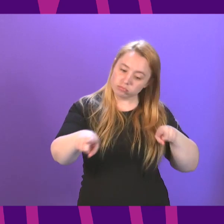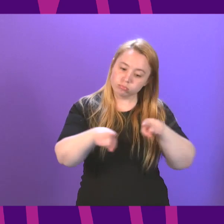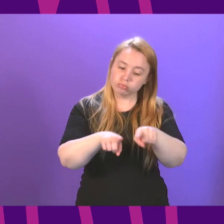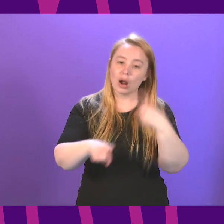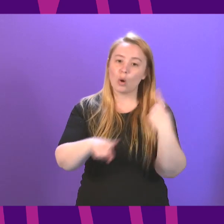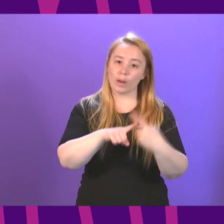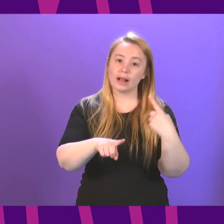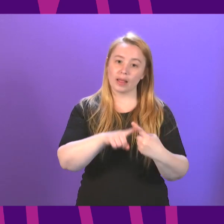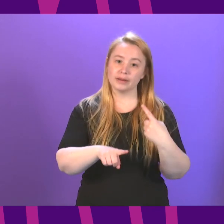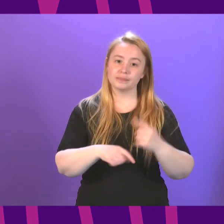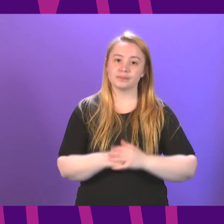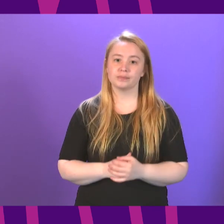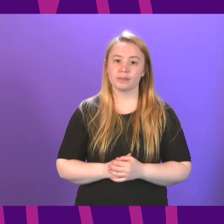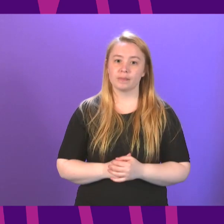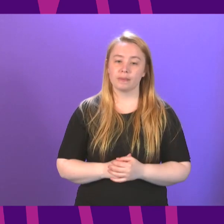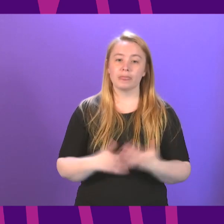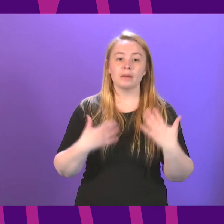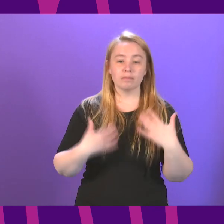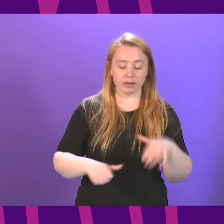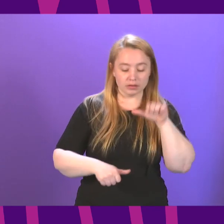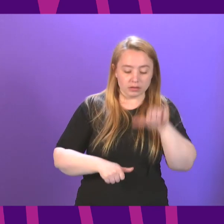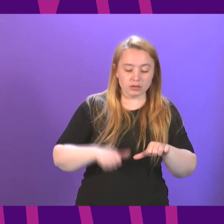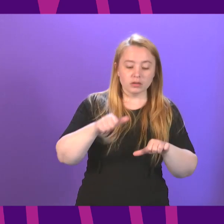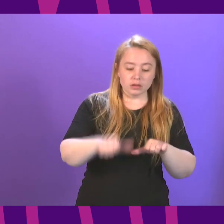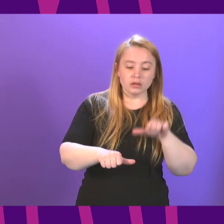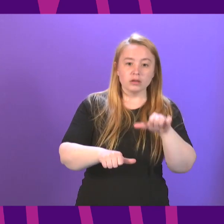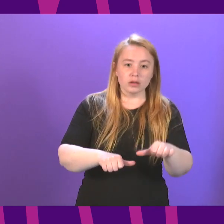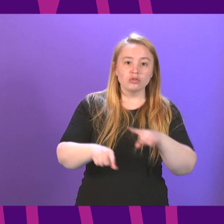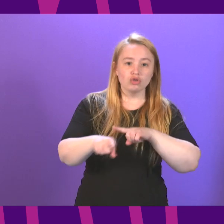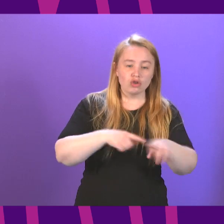We have already taken steps to deal with the situation in Tayside.